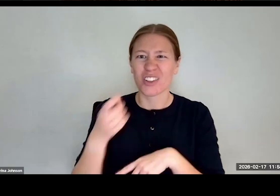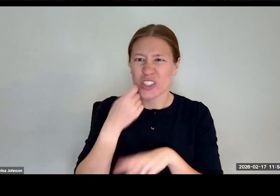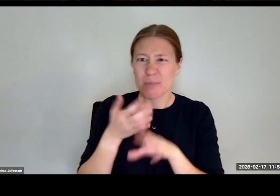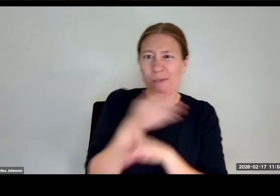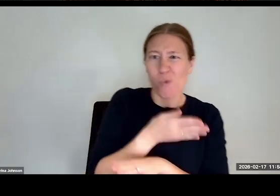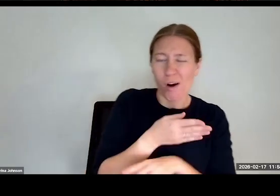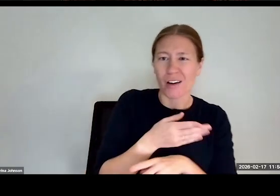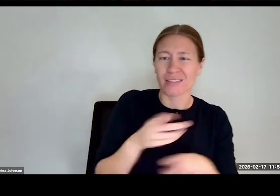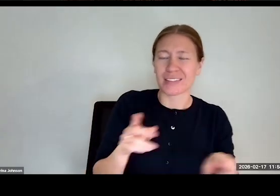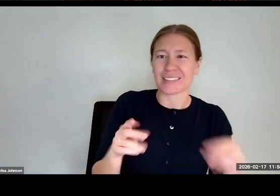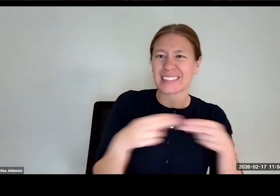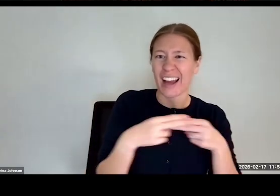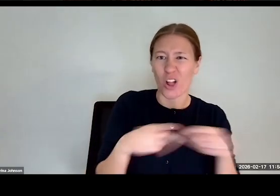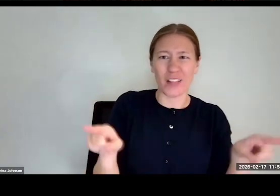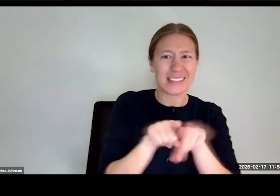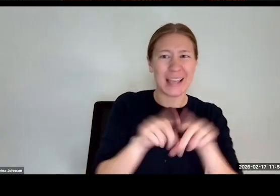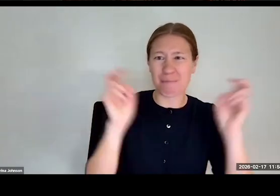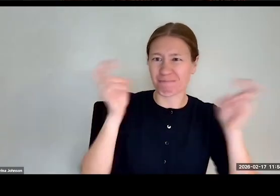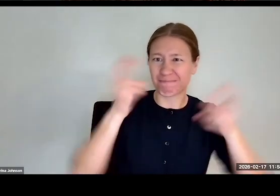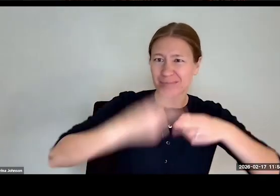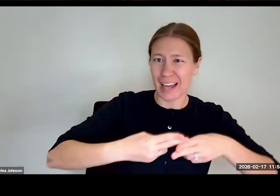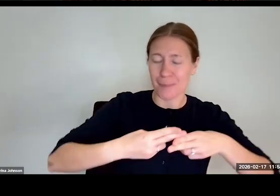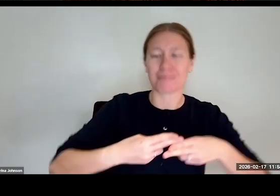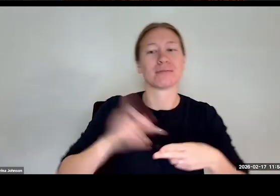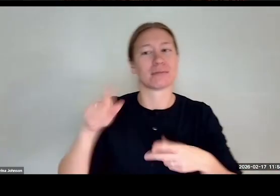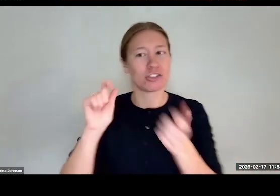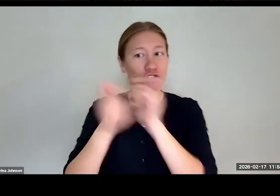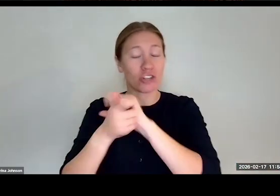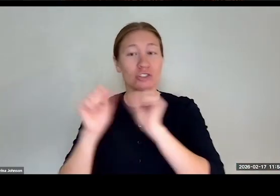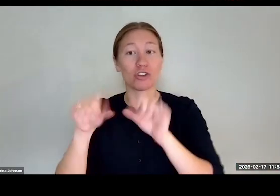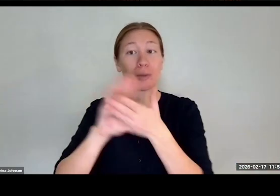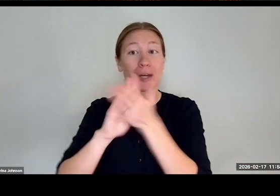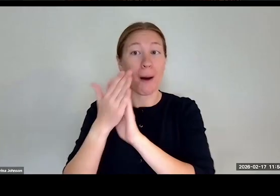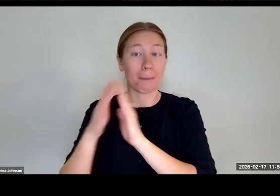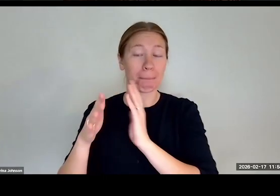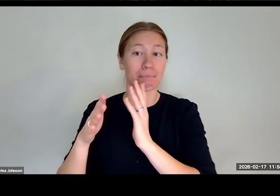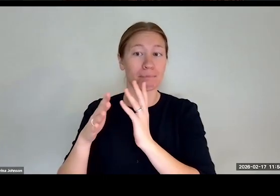So we need to differentiate the, somehow I could change the slide title or I could add a number beside it.